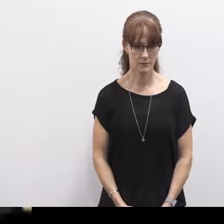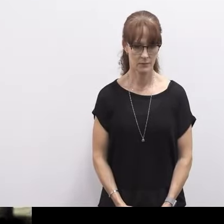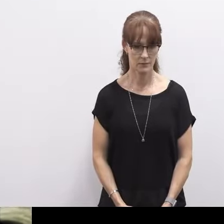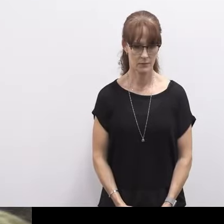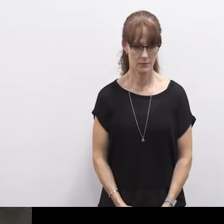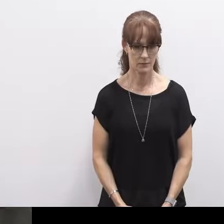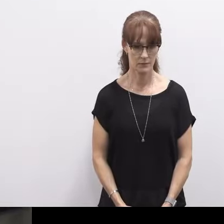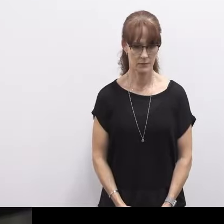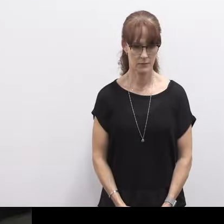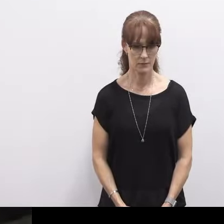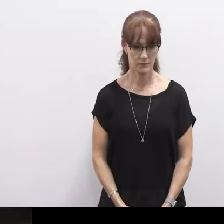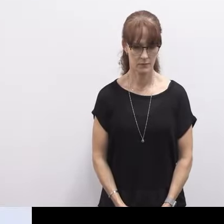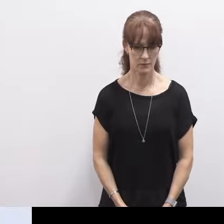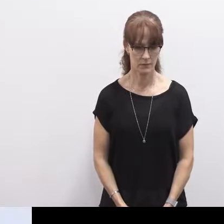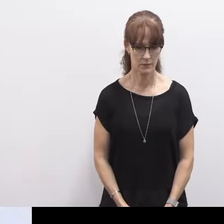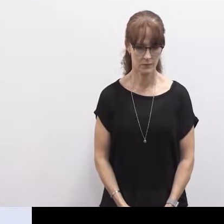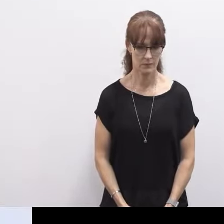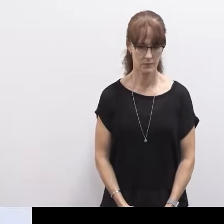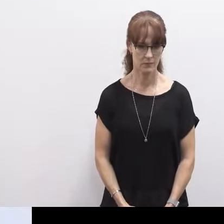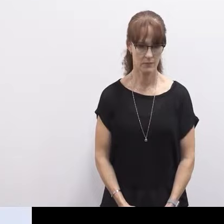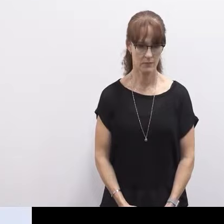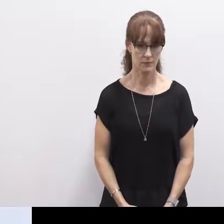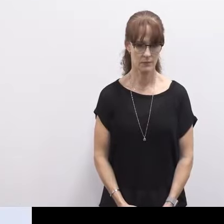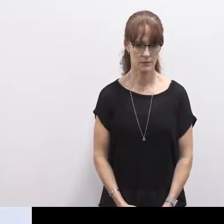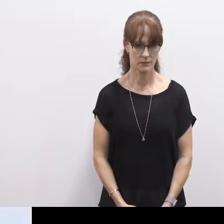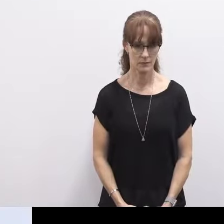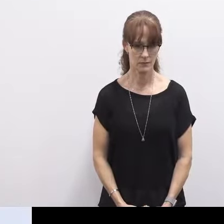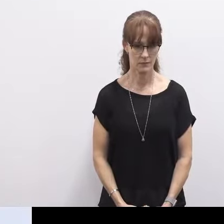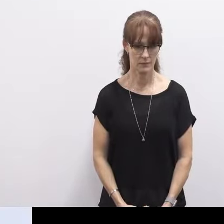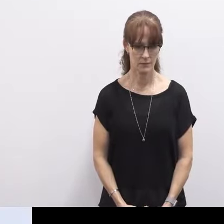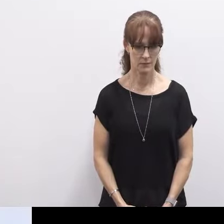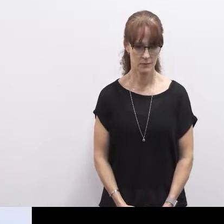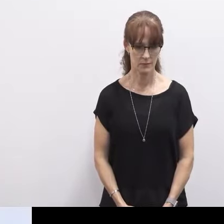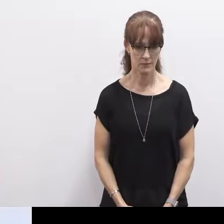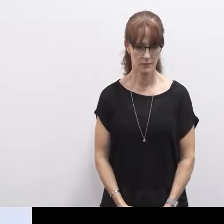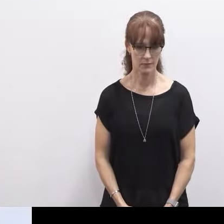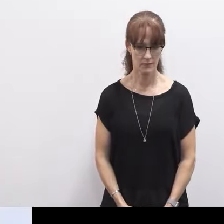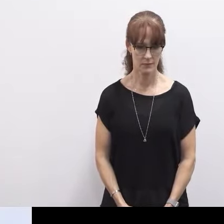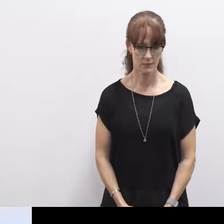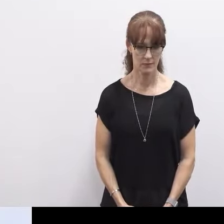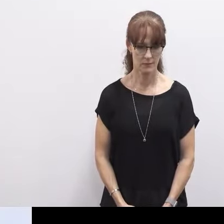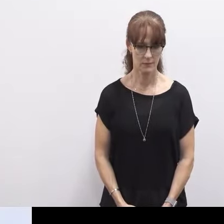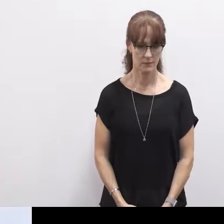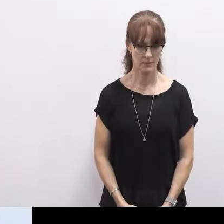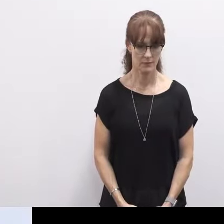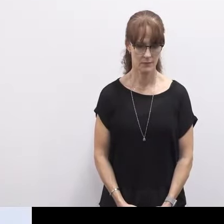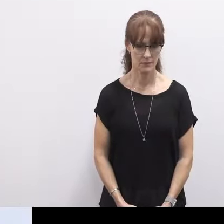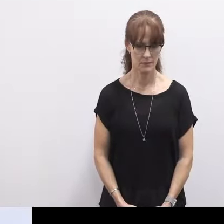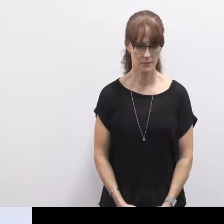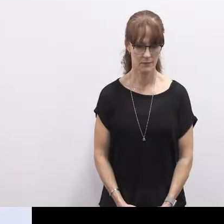besides the culinary is that student teacher relationship where both parties have this immense amount of care for each other.